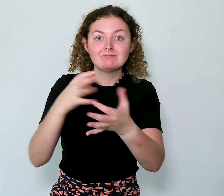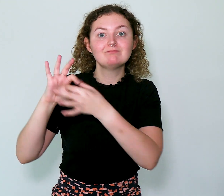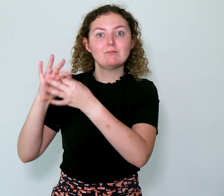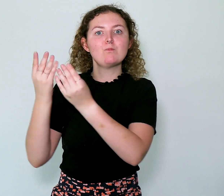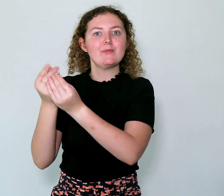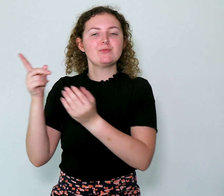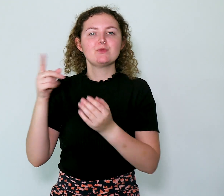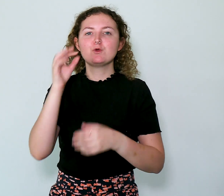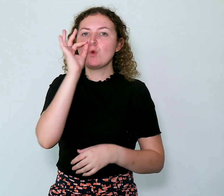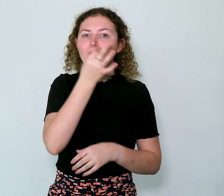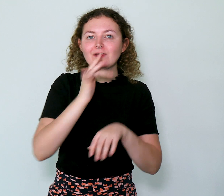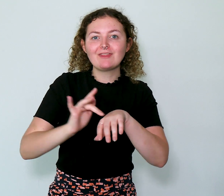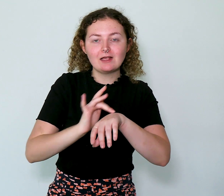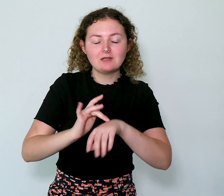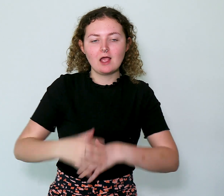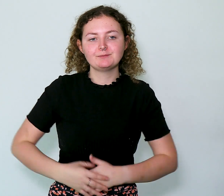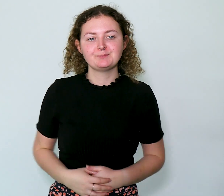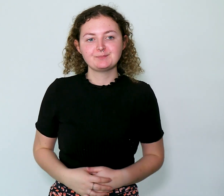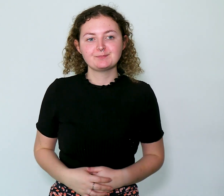presented in association with Rose Theatre